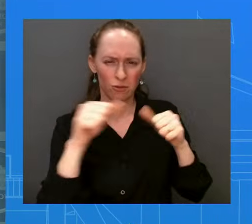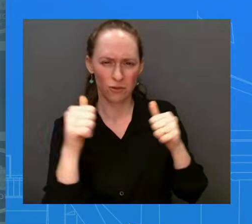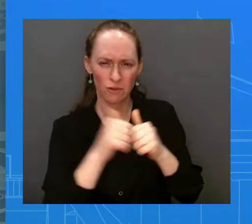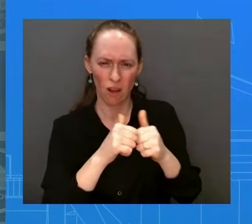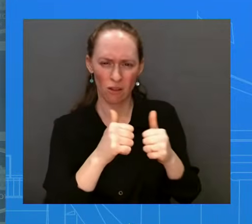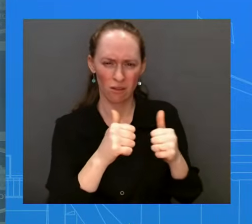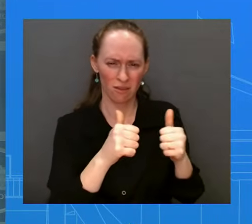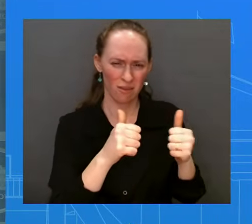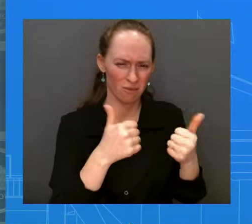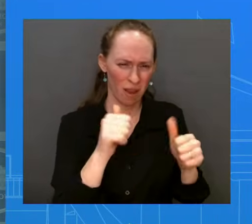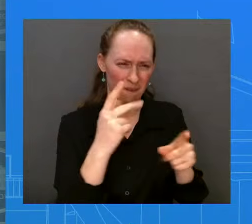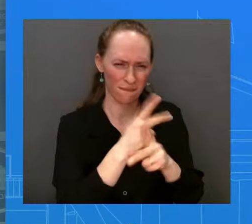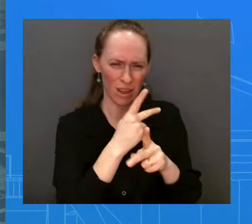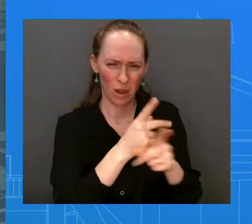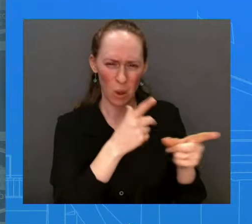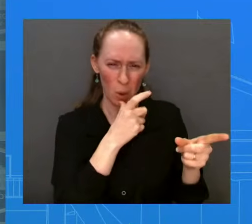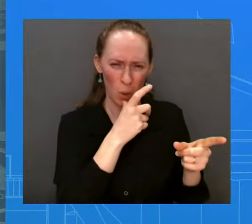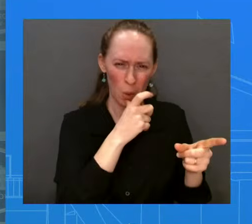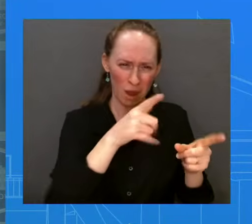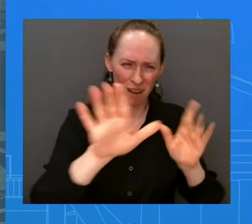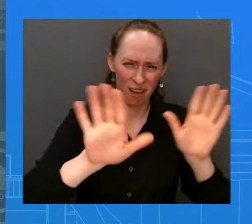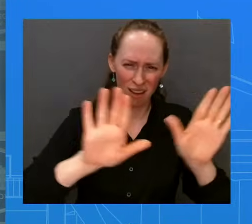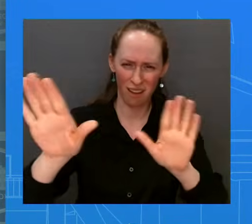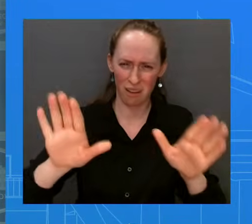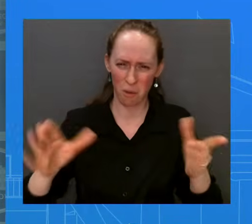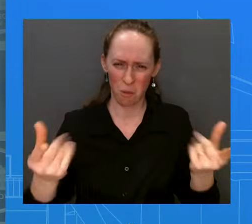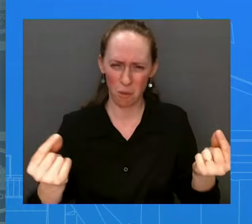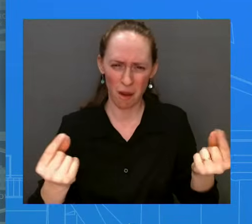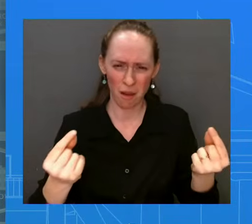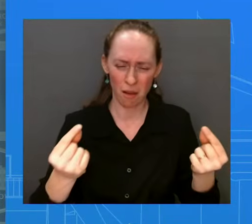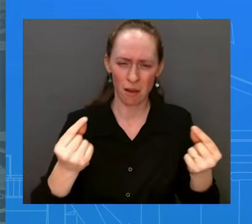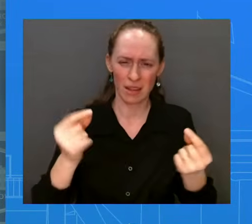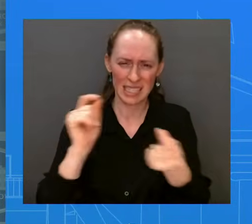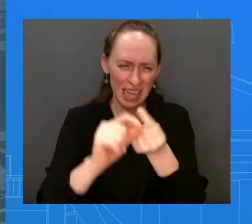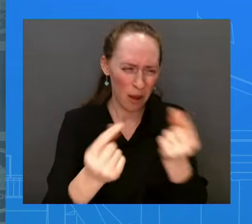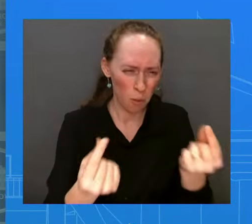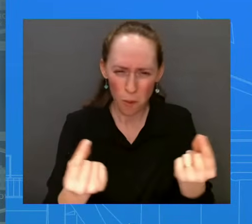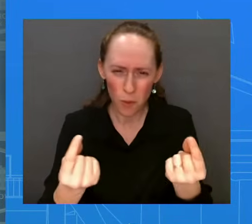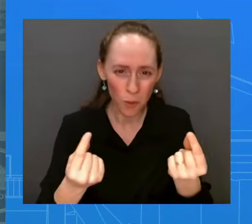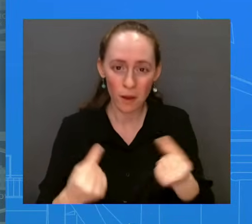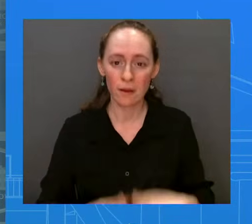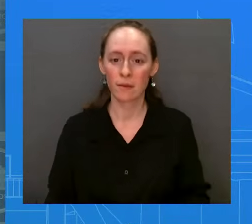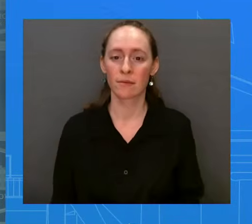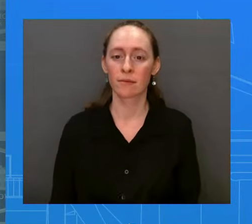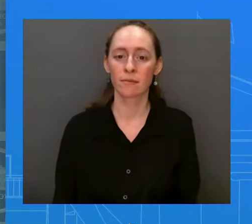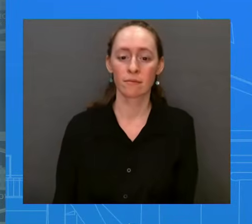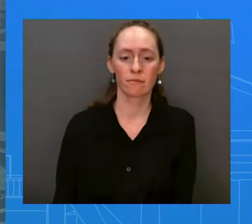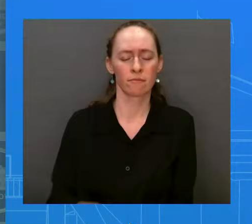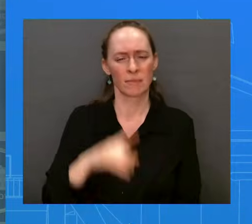doing what for completely legitimate purposes. I think we -- we all recognize we need to probably have a better sight picture on that.